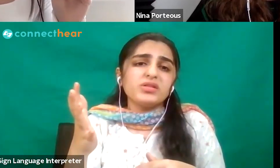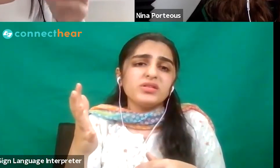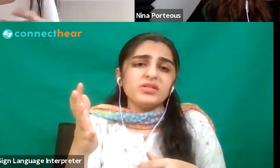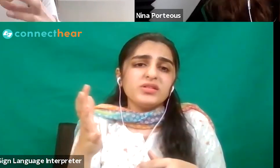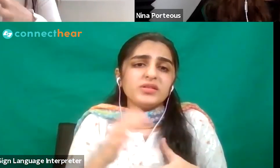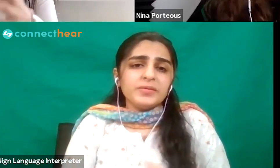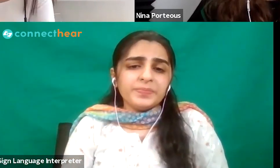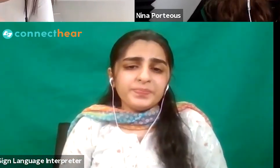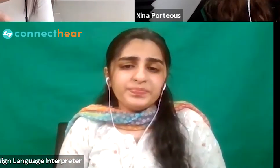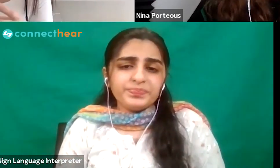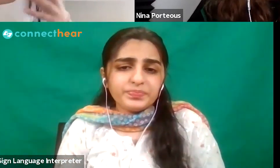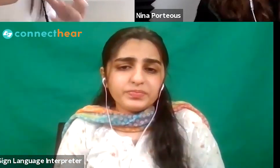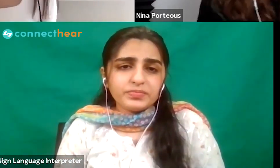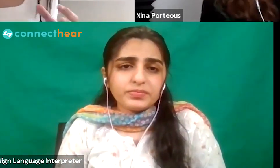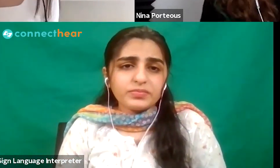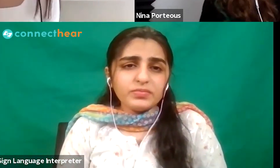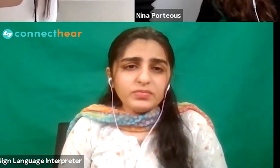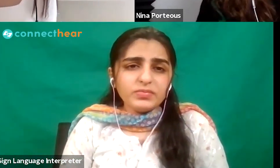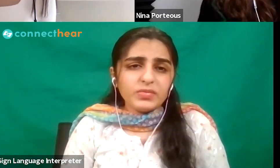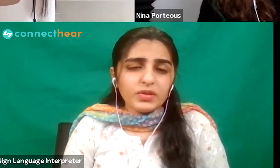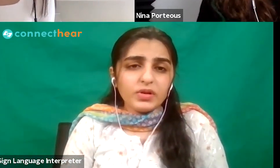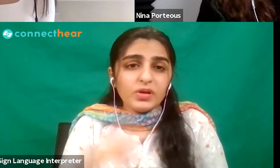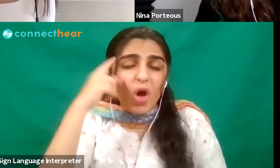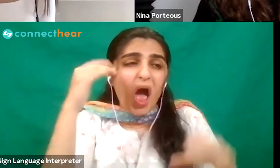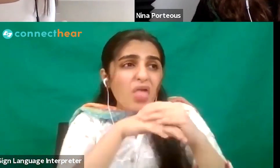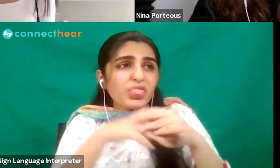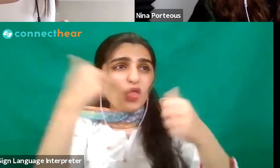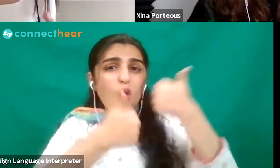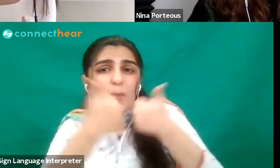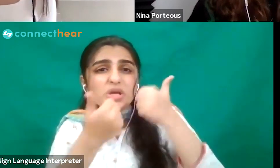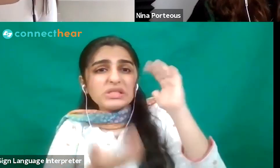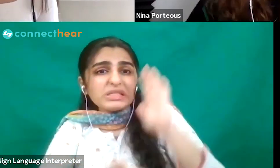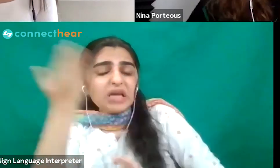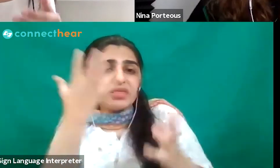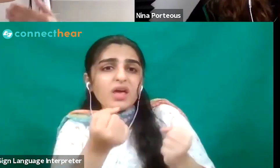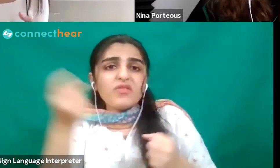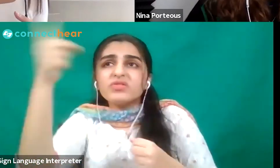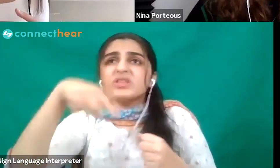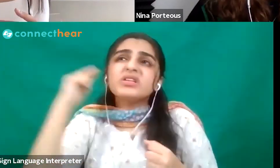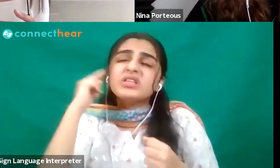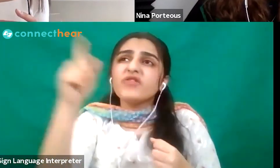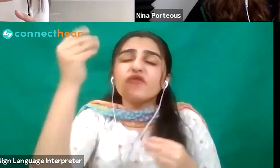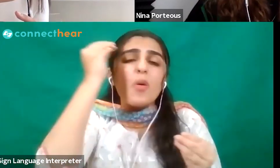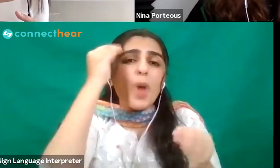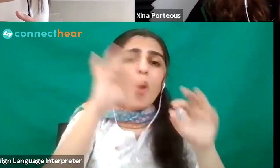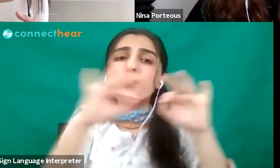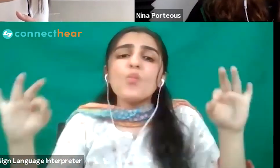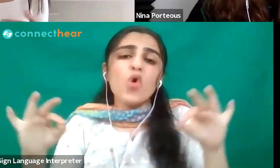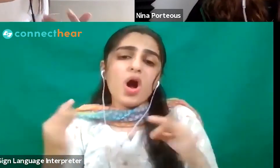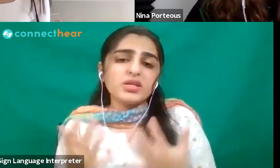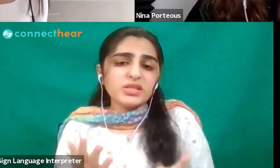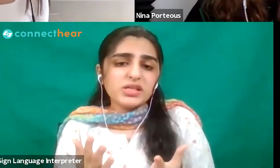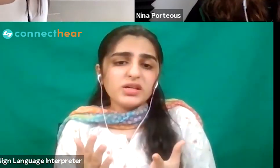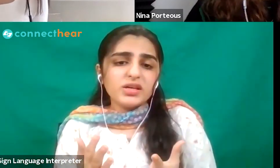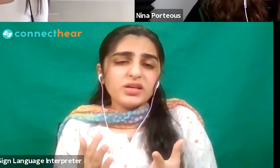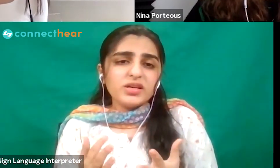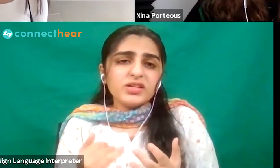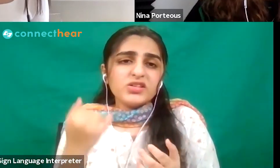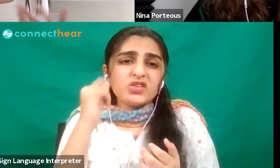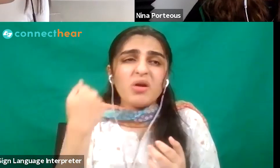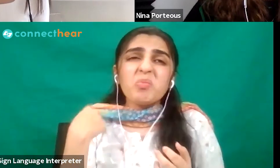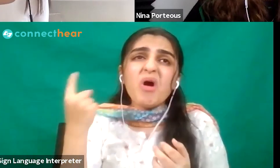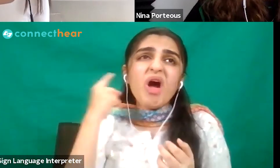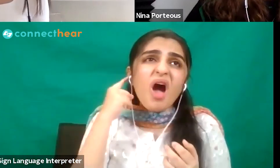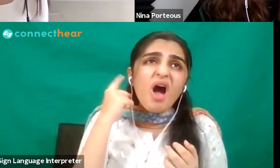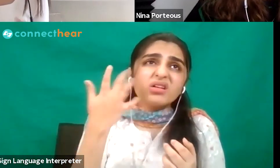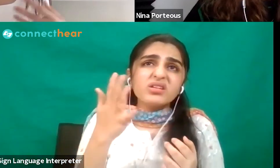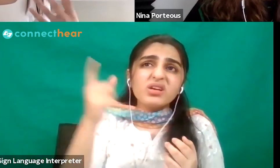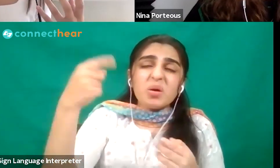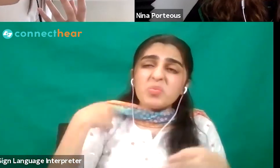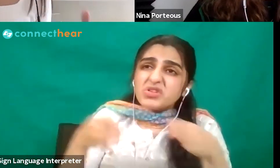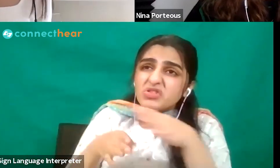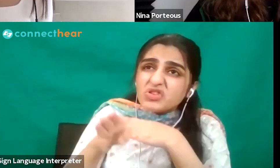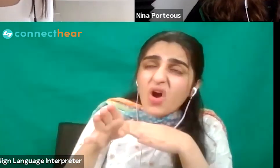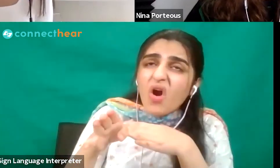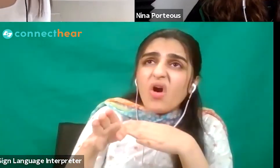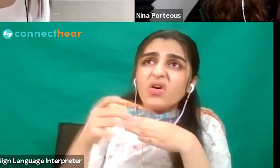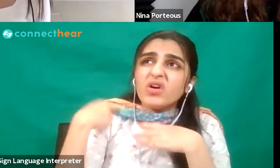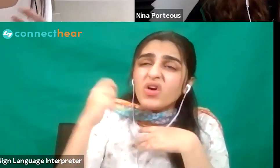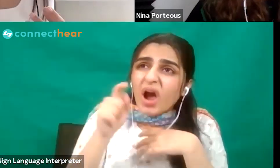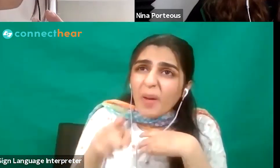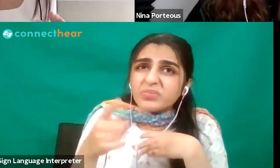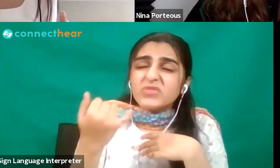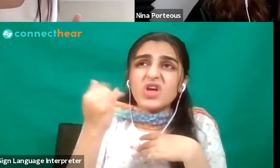Uh, you know it's considered, I think cuz I have hearing checkups every like three four years.